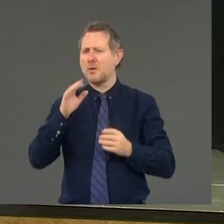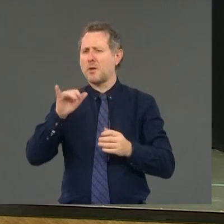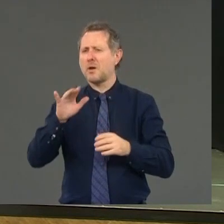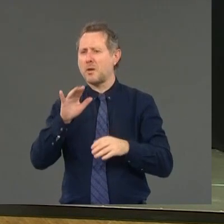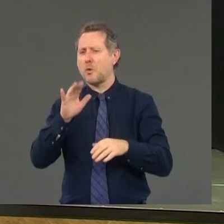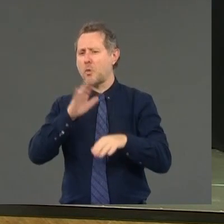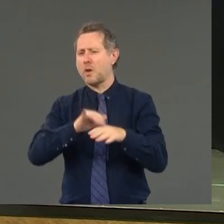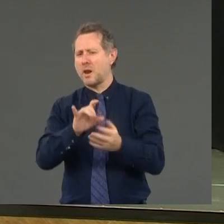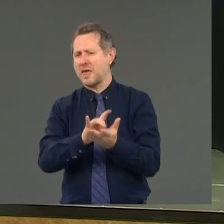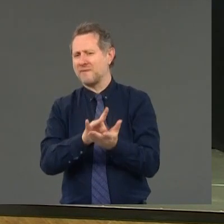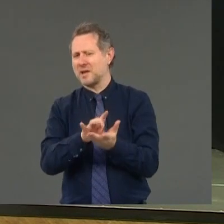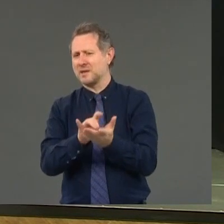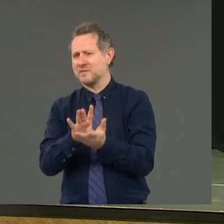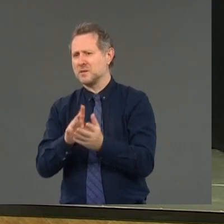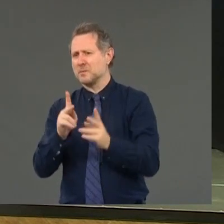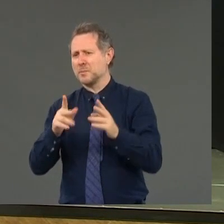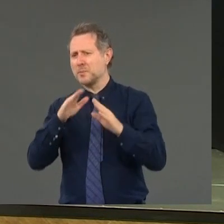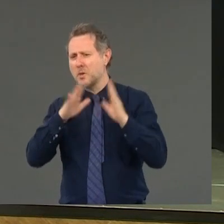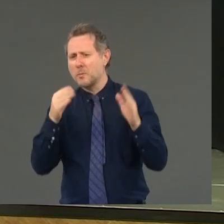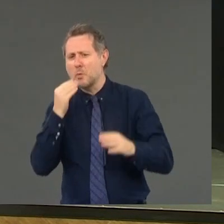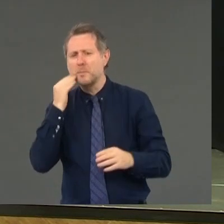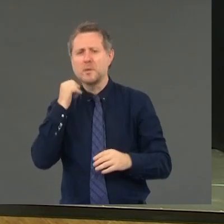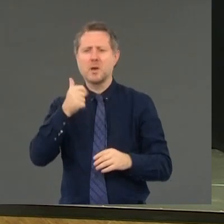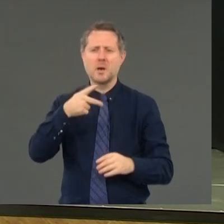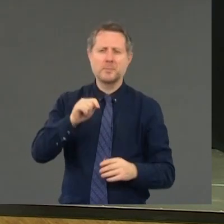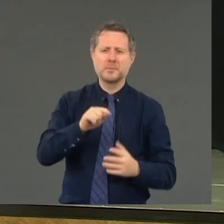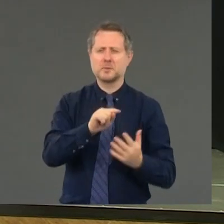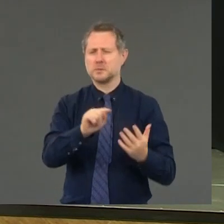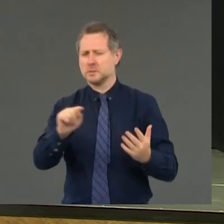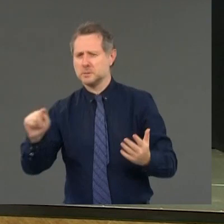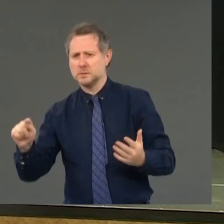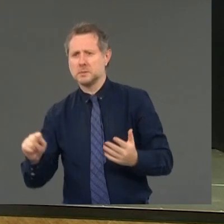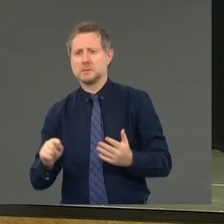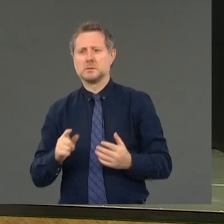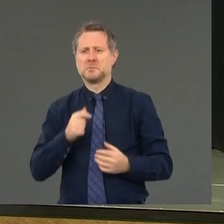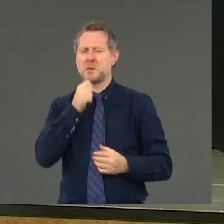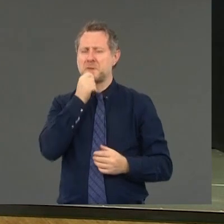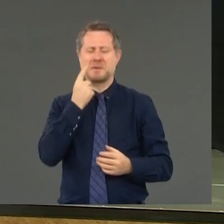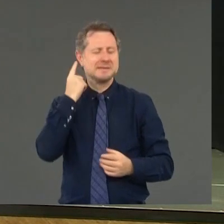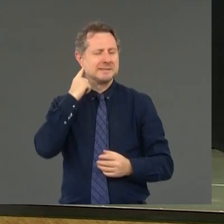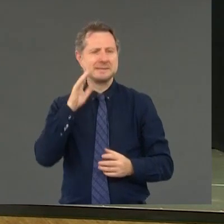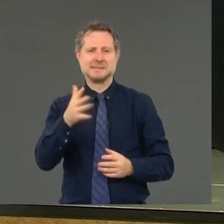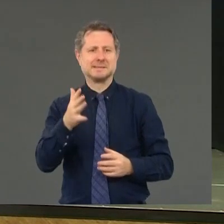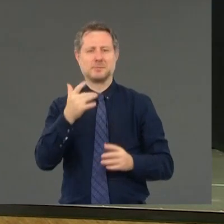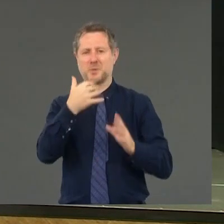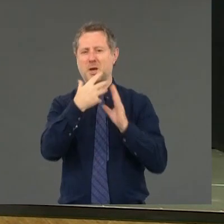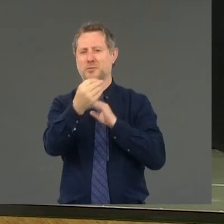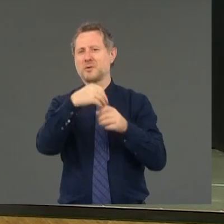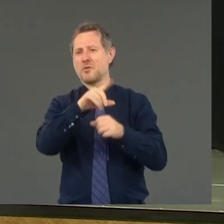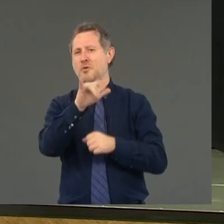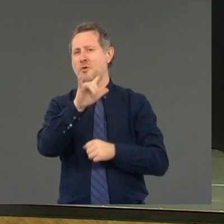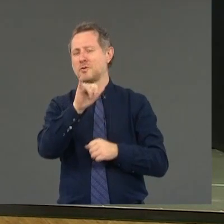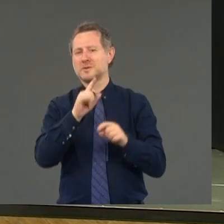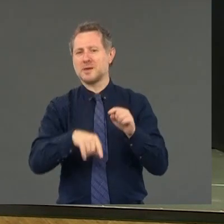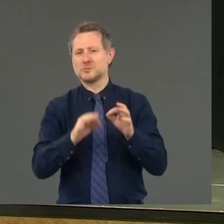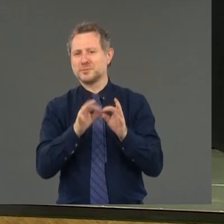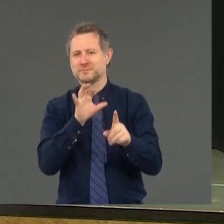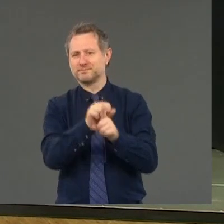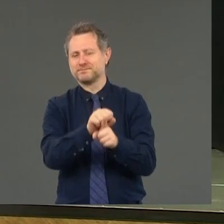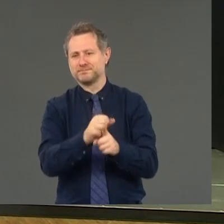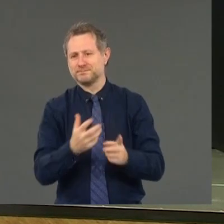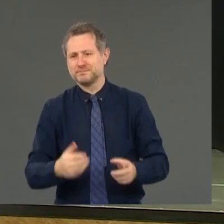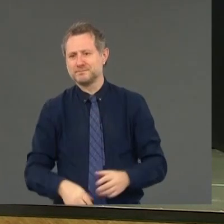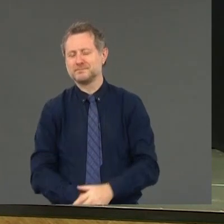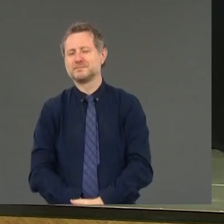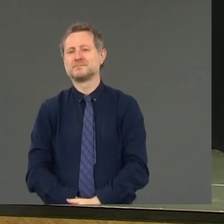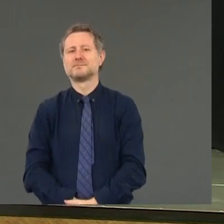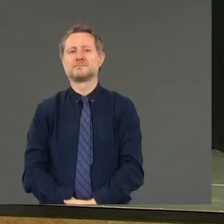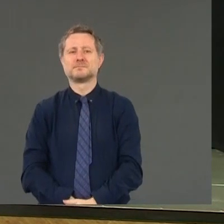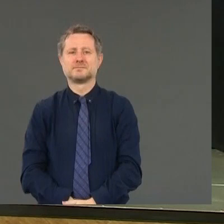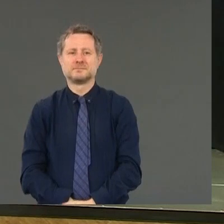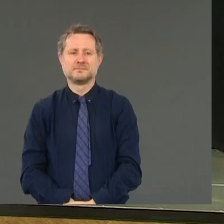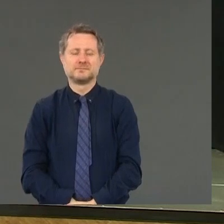Reporter: YES, GOVERNOR -- A